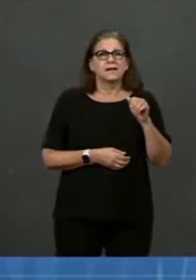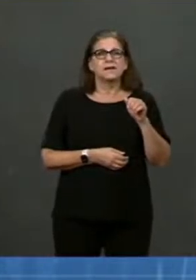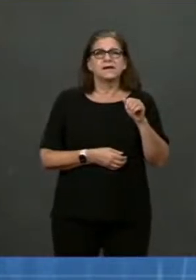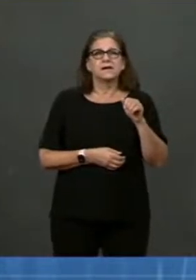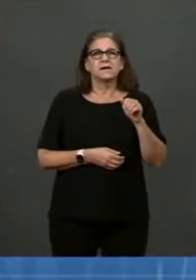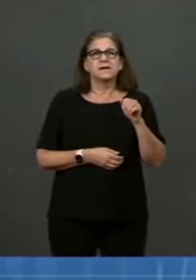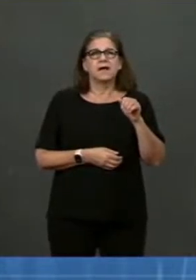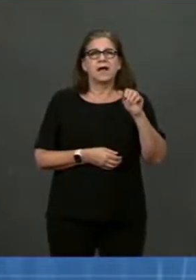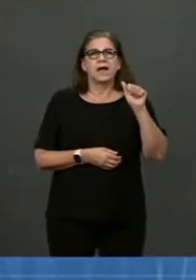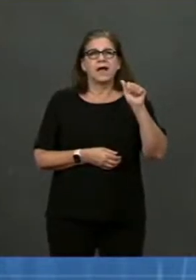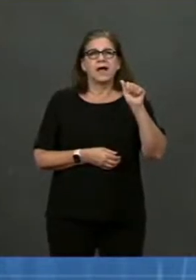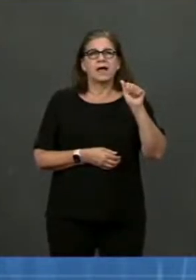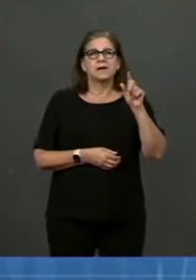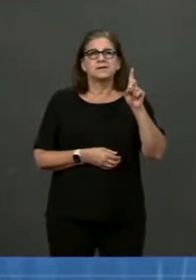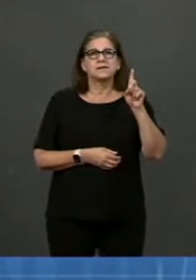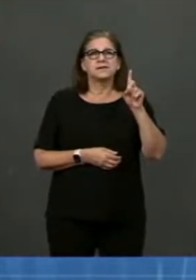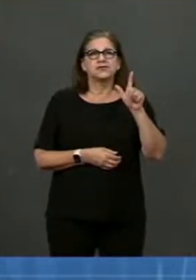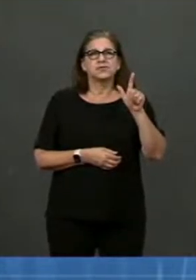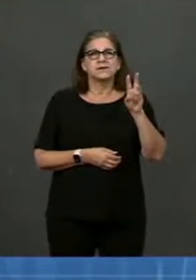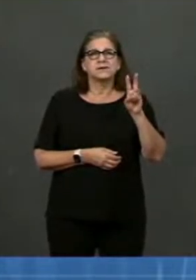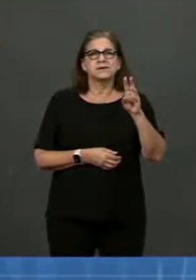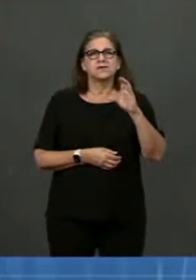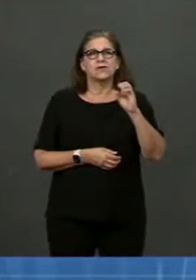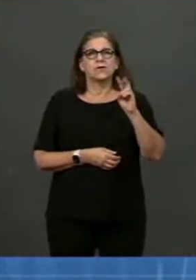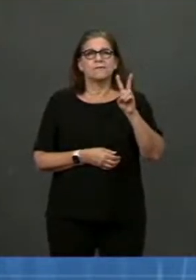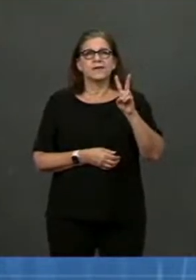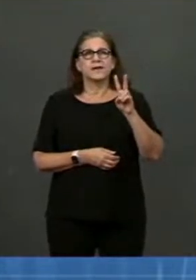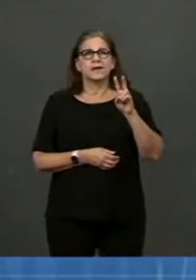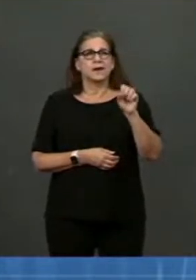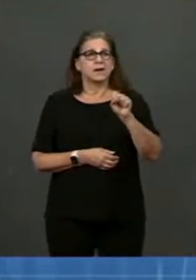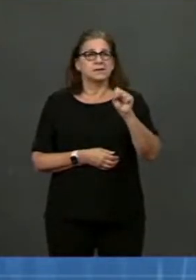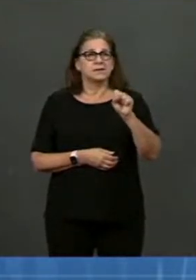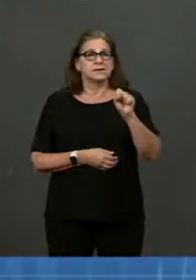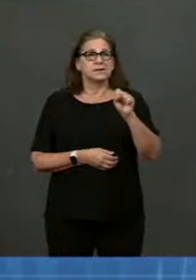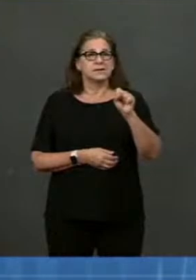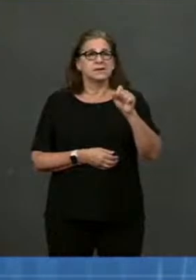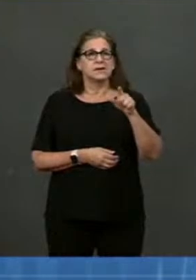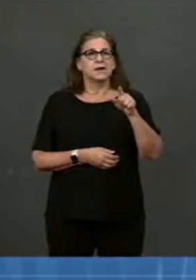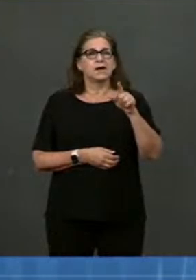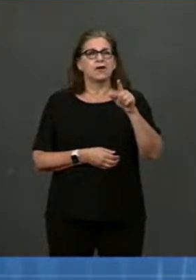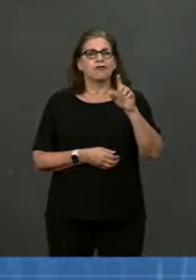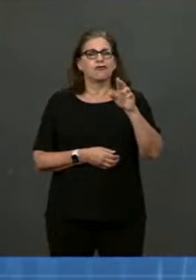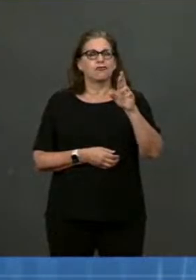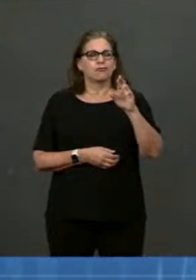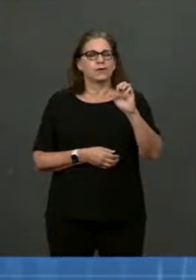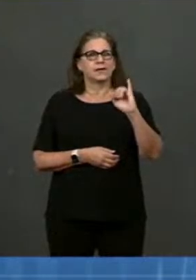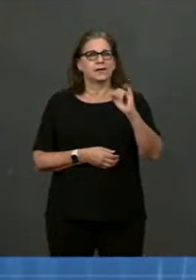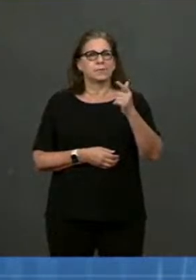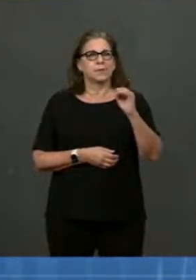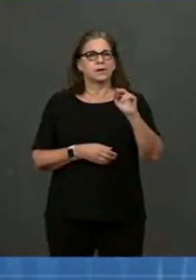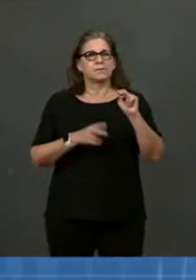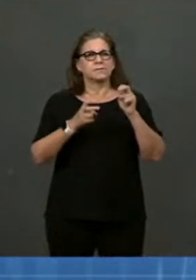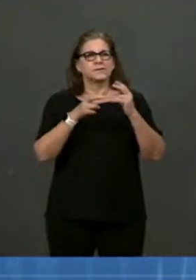SLIDE WHERE IT SAYS ADD 26 COVID 2.3 THAT IS THE ORIGINAL